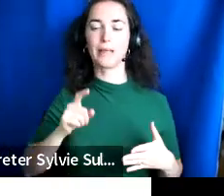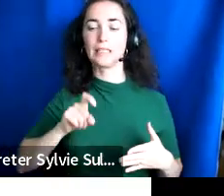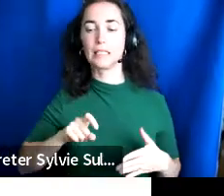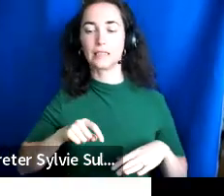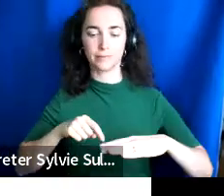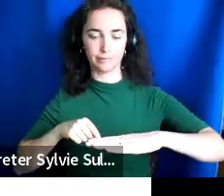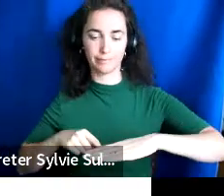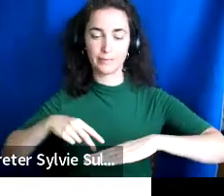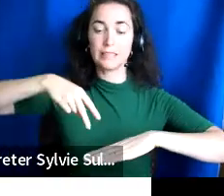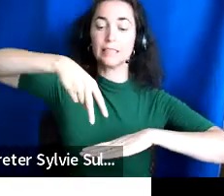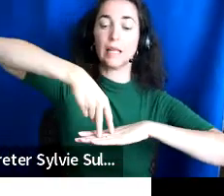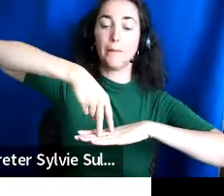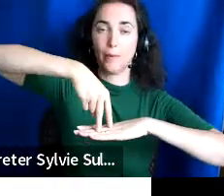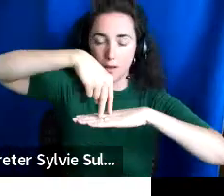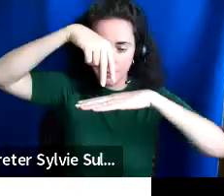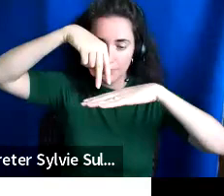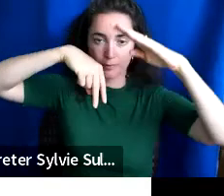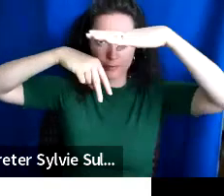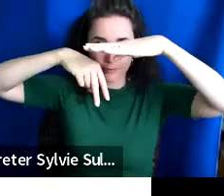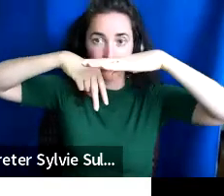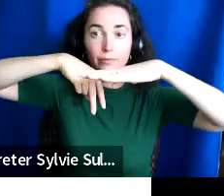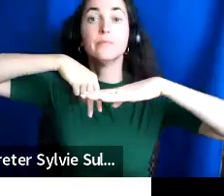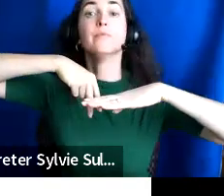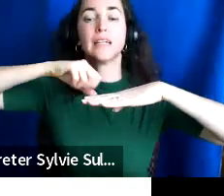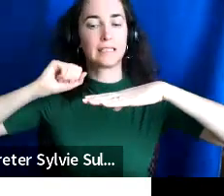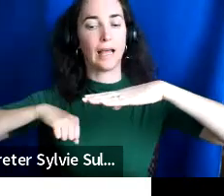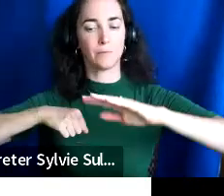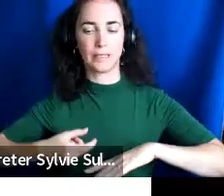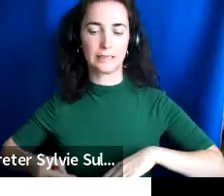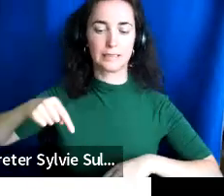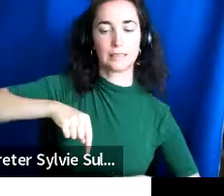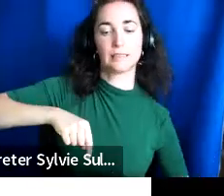To be able to look forward